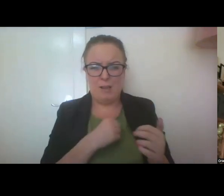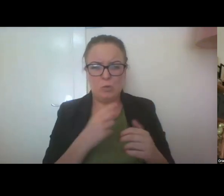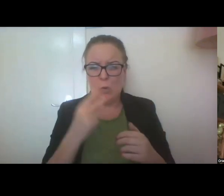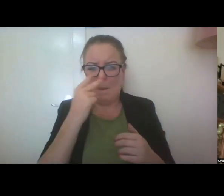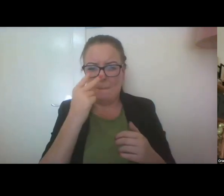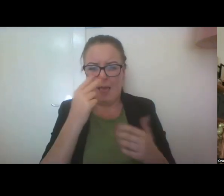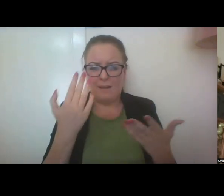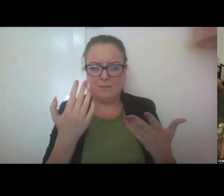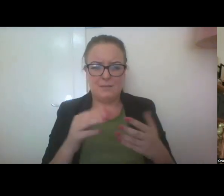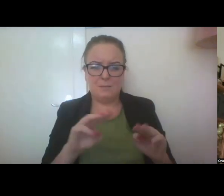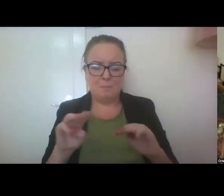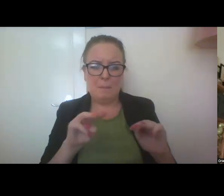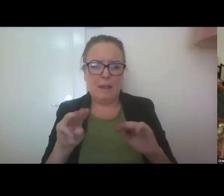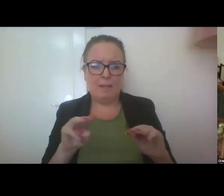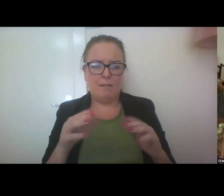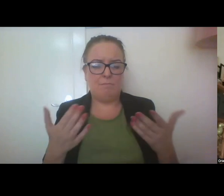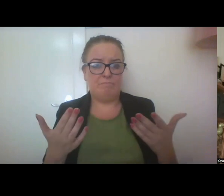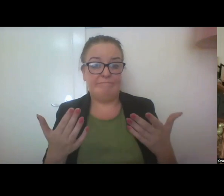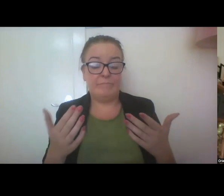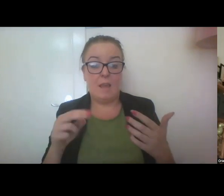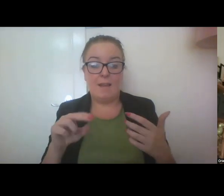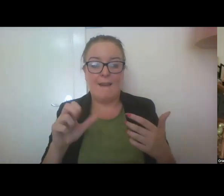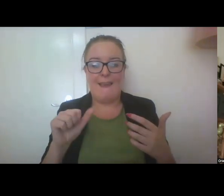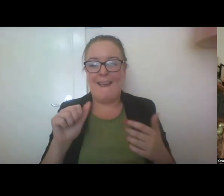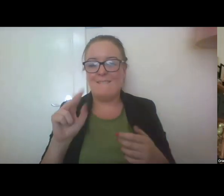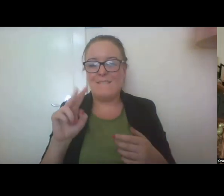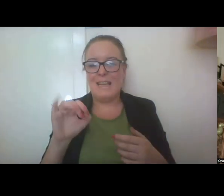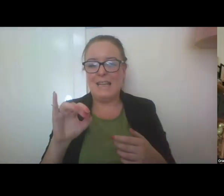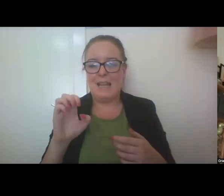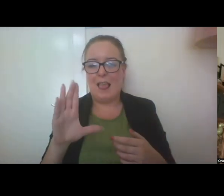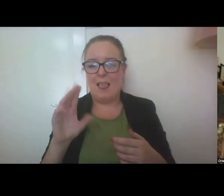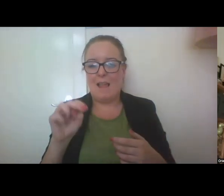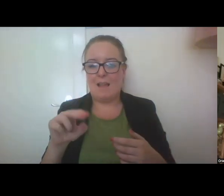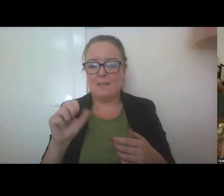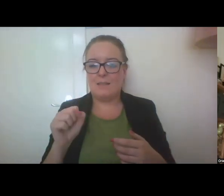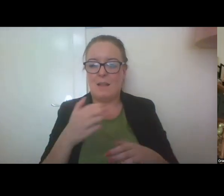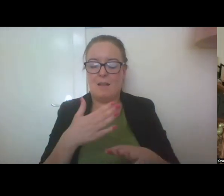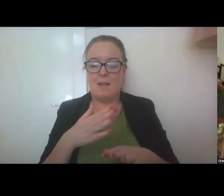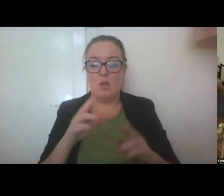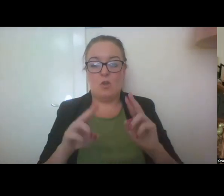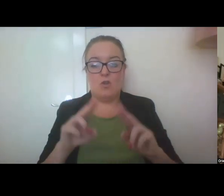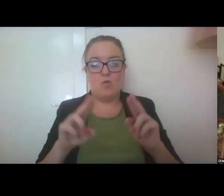So, NaviLens is actually the product of a startup company called New Systems Technology.